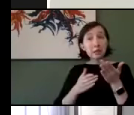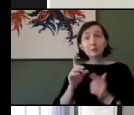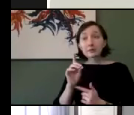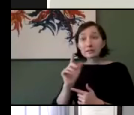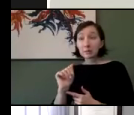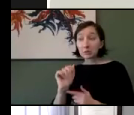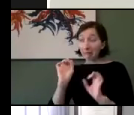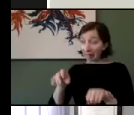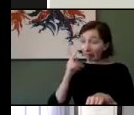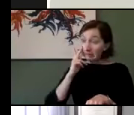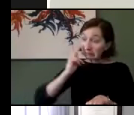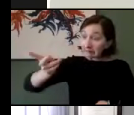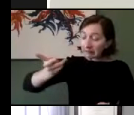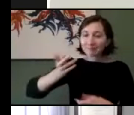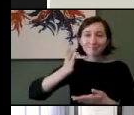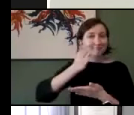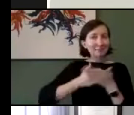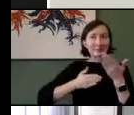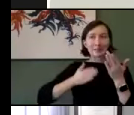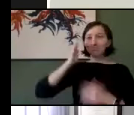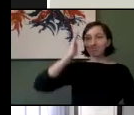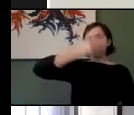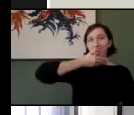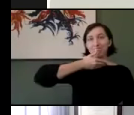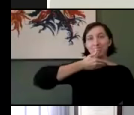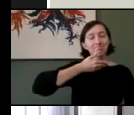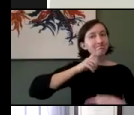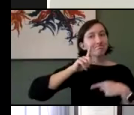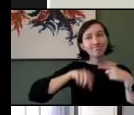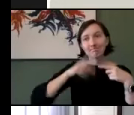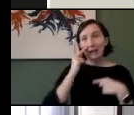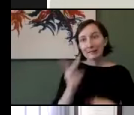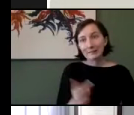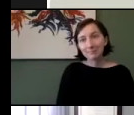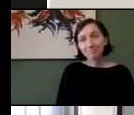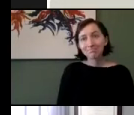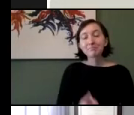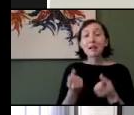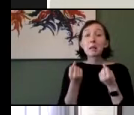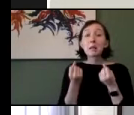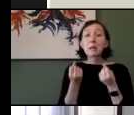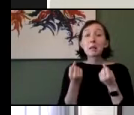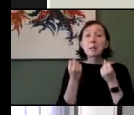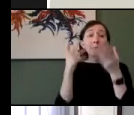You can't see everybody's disability. Many individuals with disabilities have difficulty